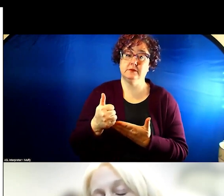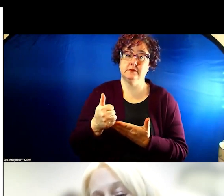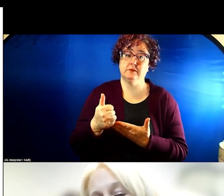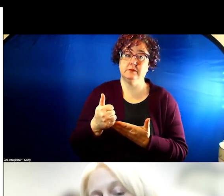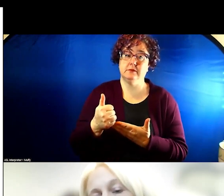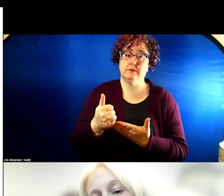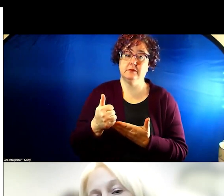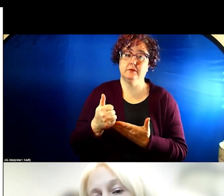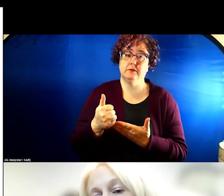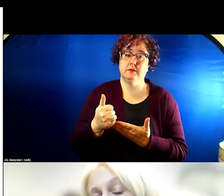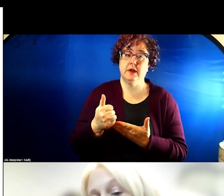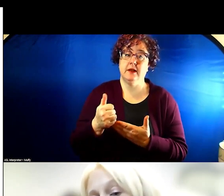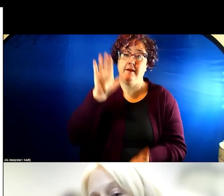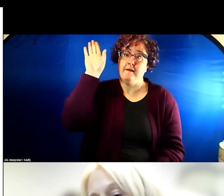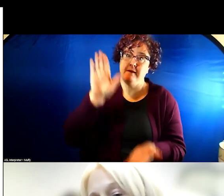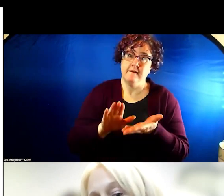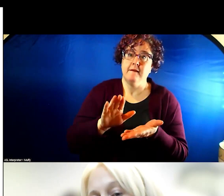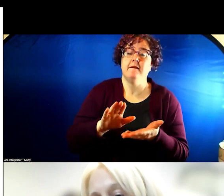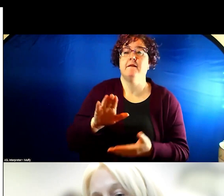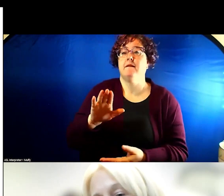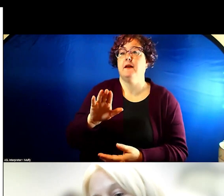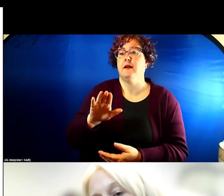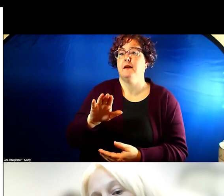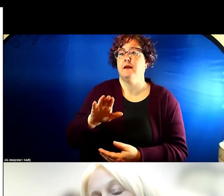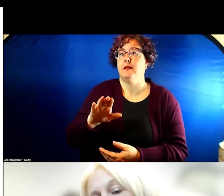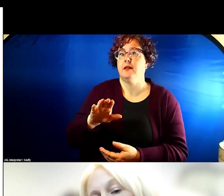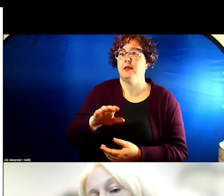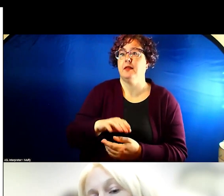CRIMINALIZATION OF SYMPTOMS BY GIVING LAW ENFORCEMENT TO OTHER